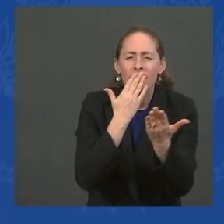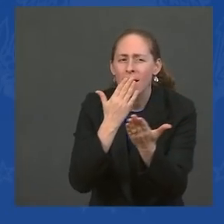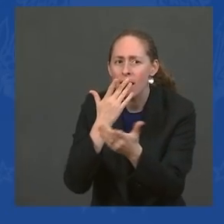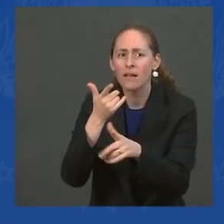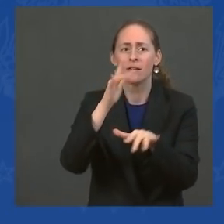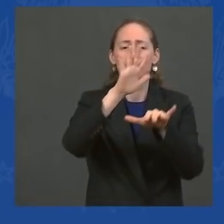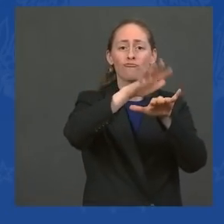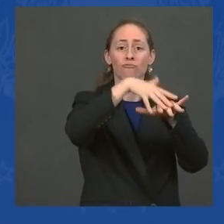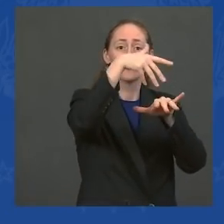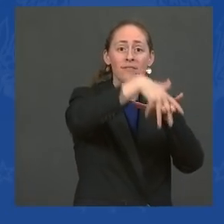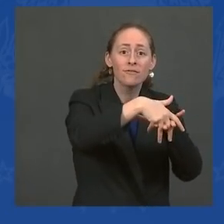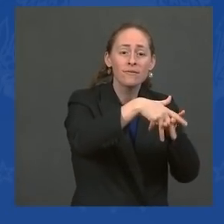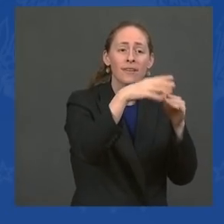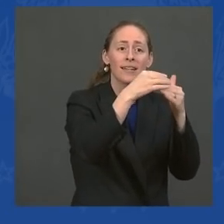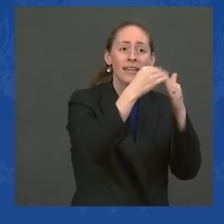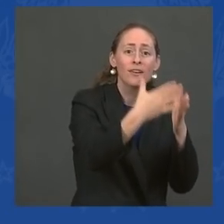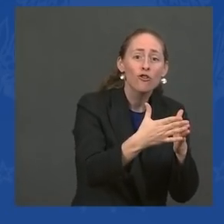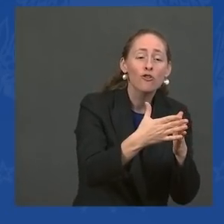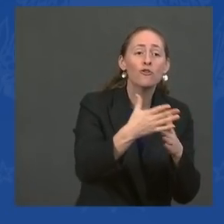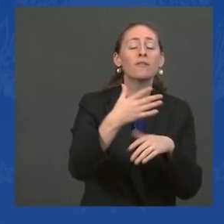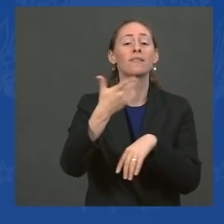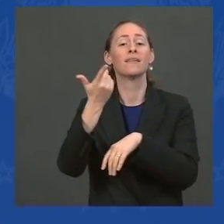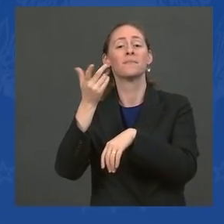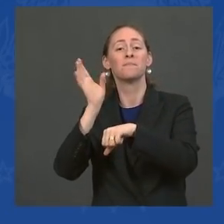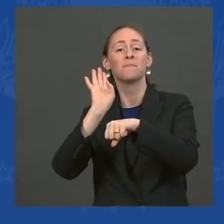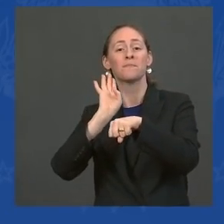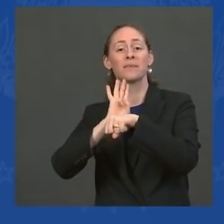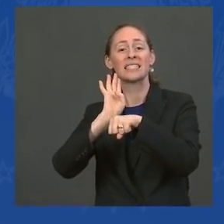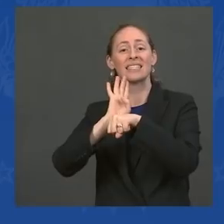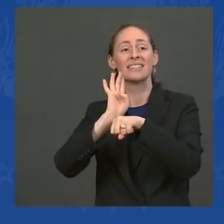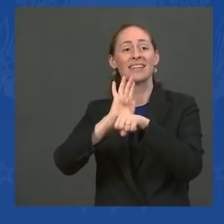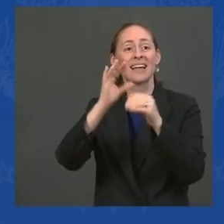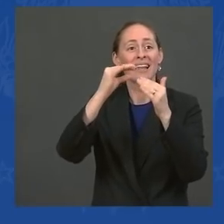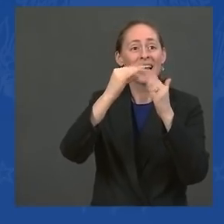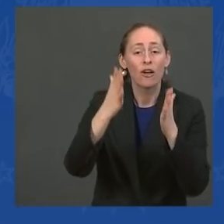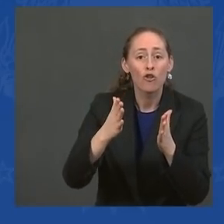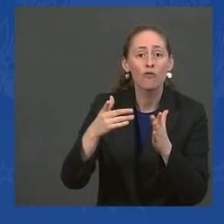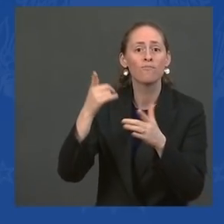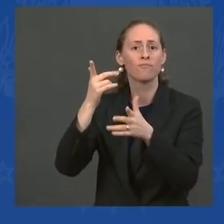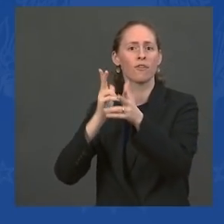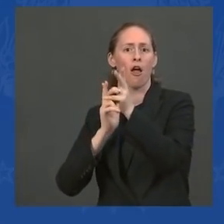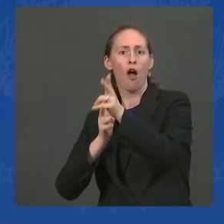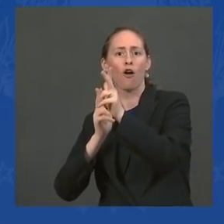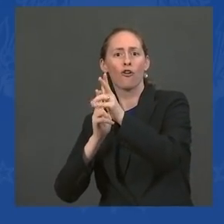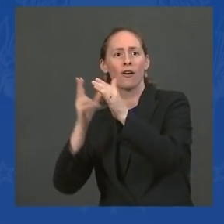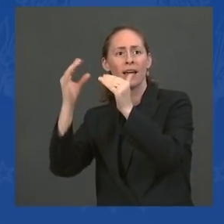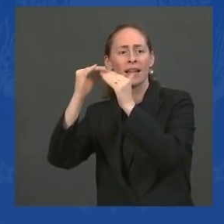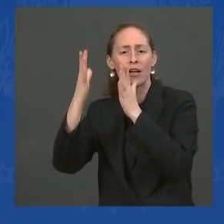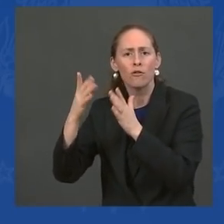to conservation leaders to hunters, anglers, climbers, scientists, educators,